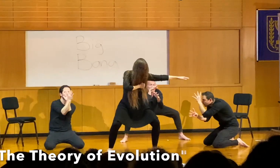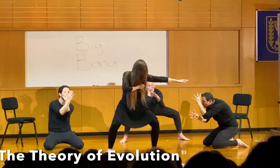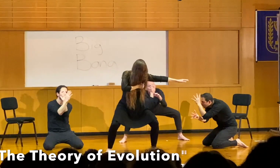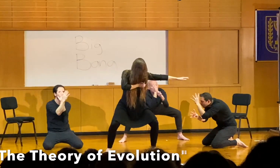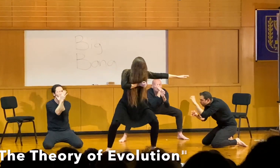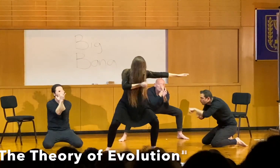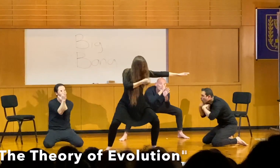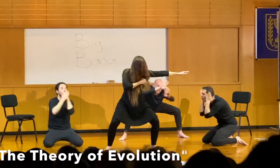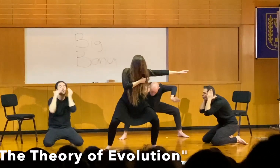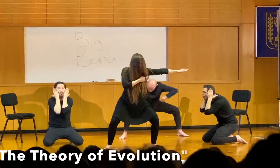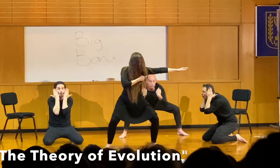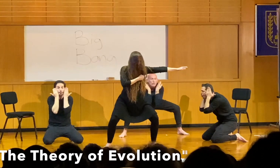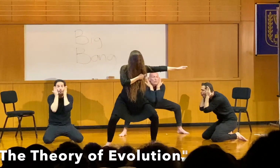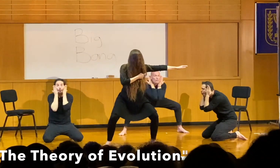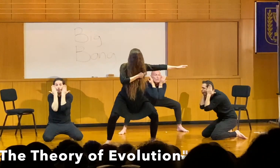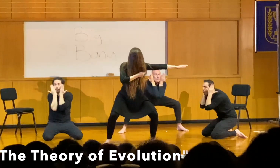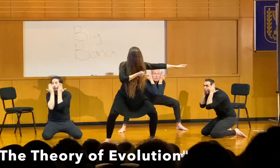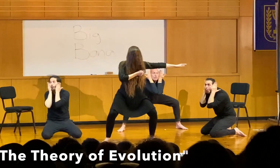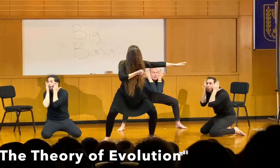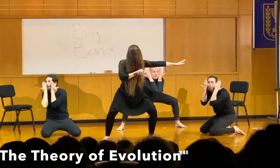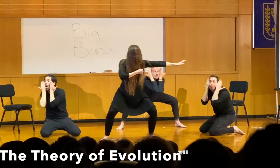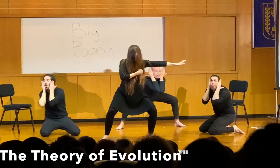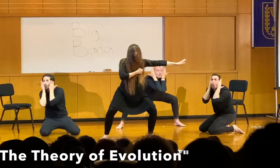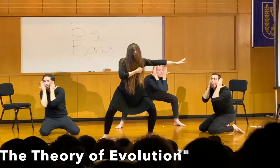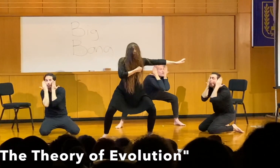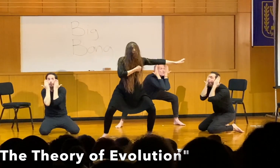I found conversing with deaf people who are fluent in sign very challenging,